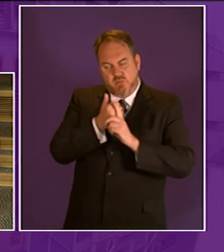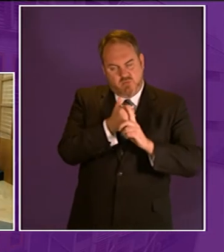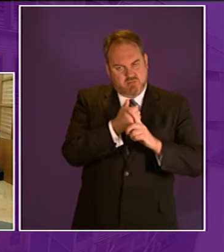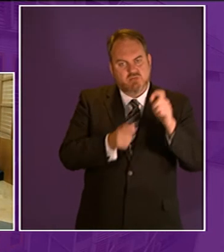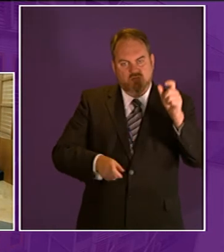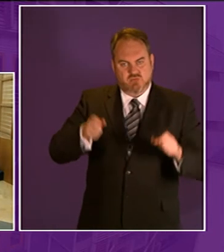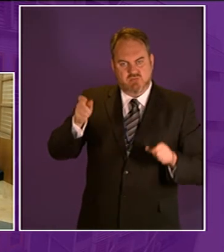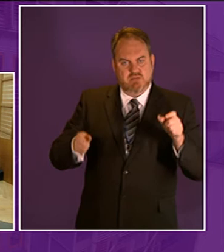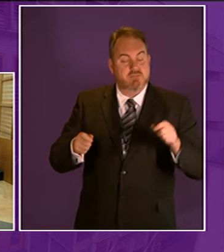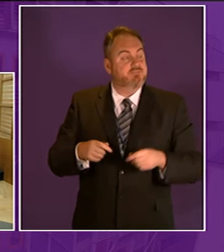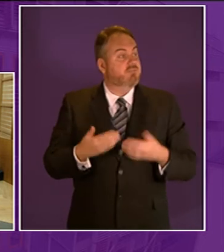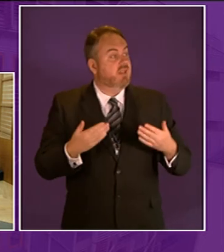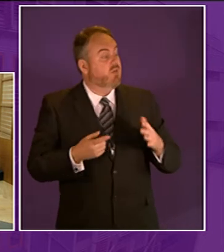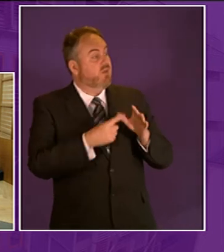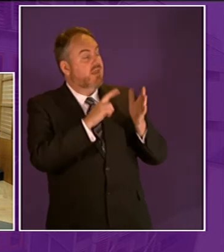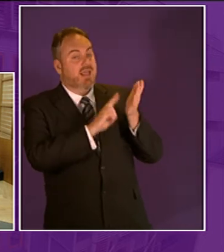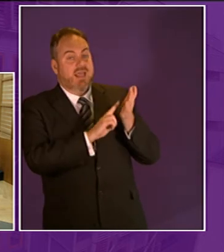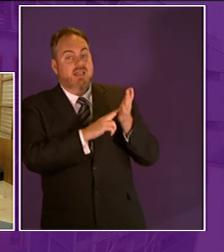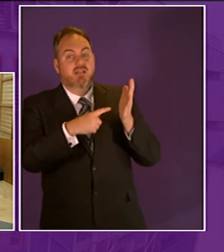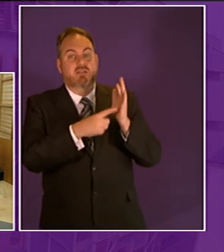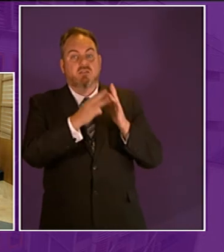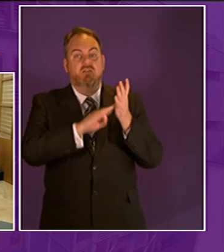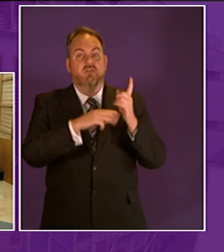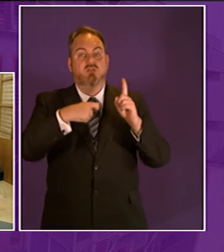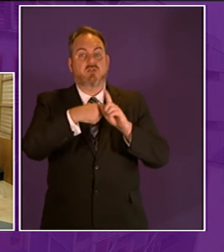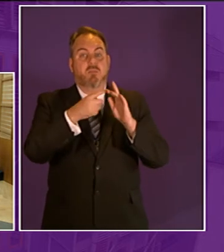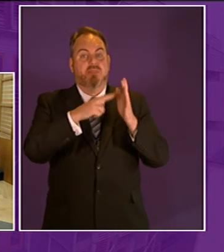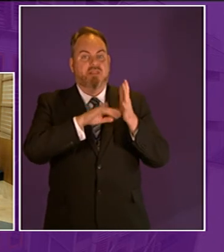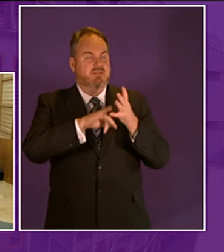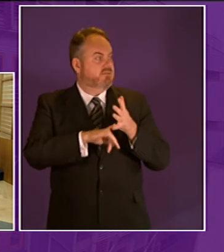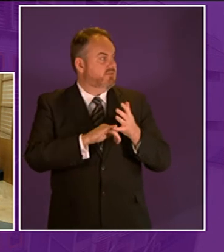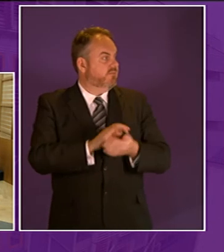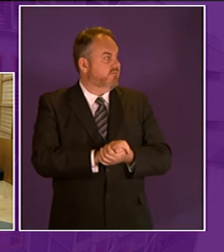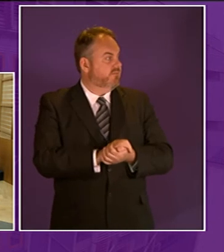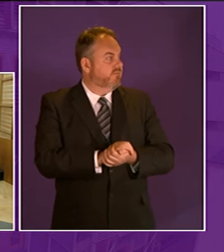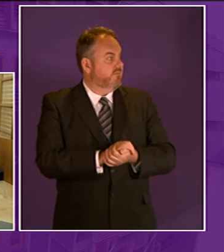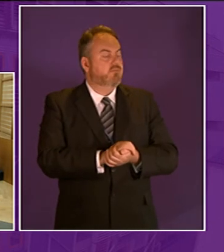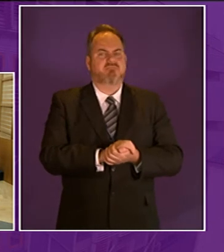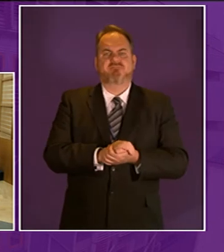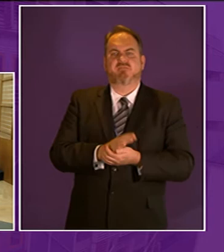Adam Tomkins (Glasgow) (Con): Teaching at any level—in school, college